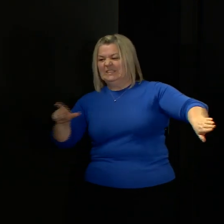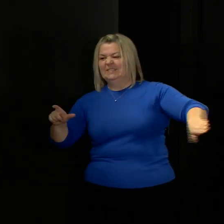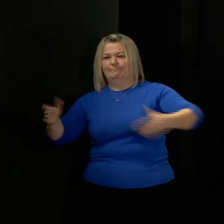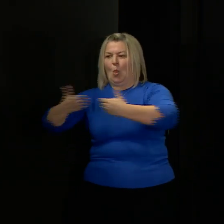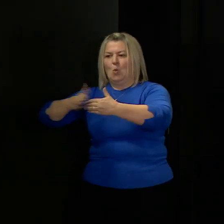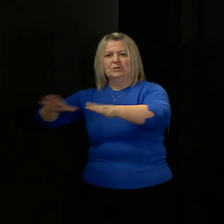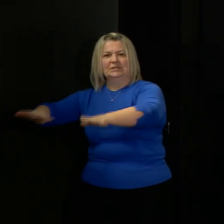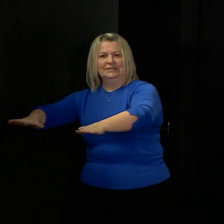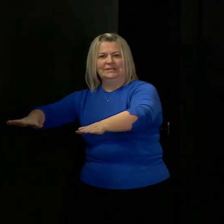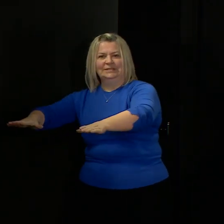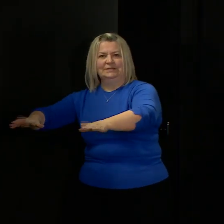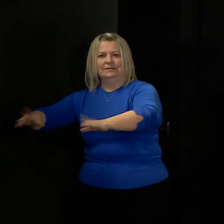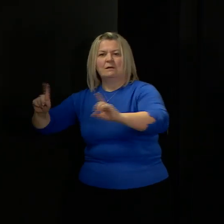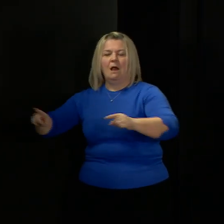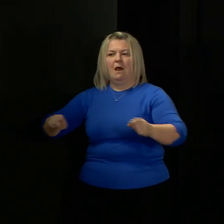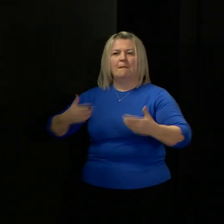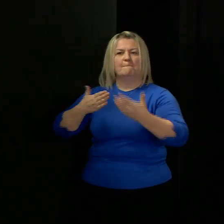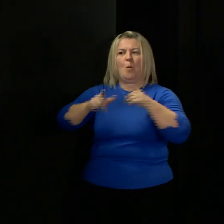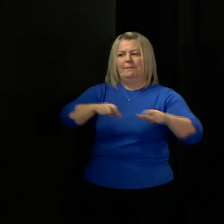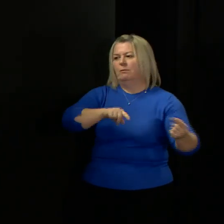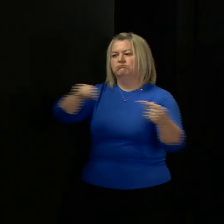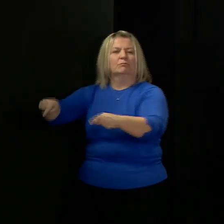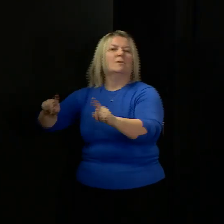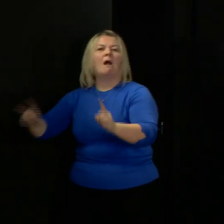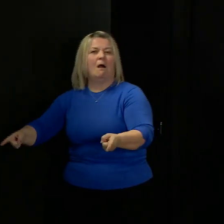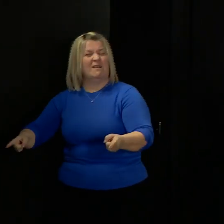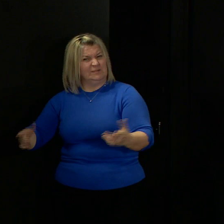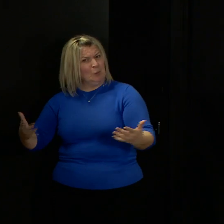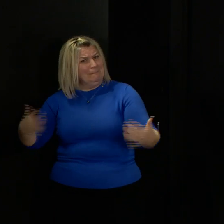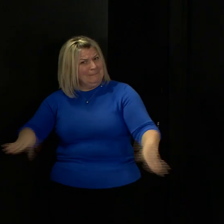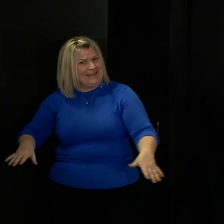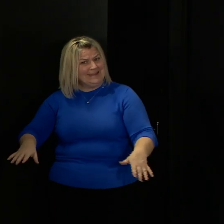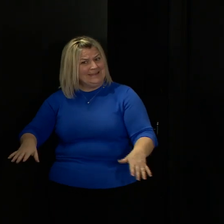and we've said also from the beginning that it's really important that